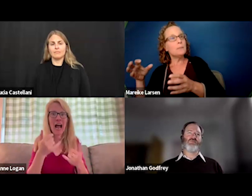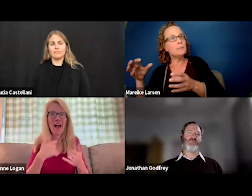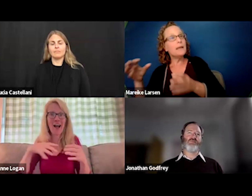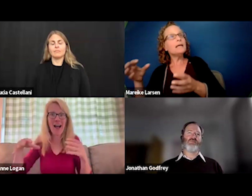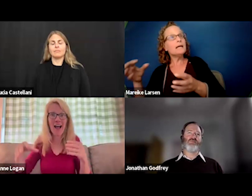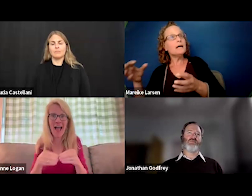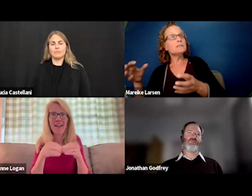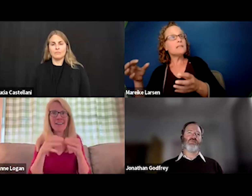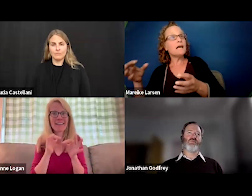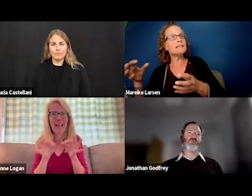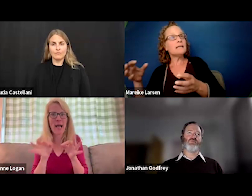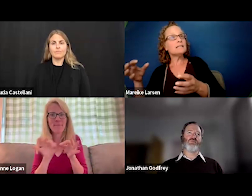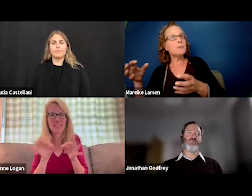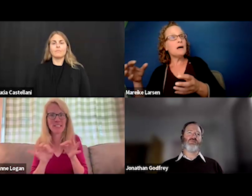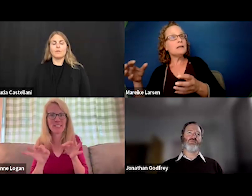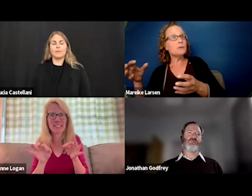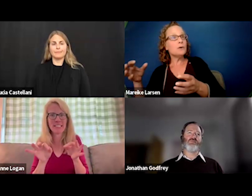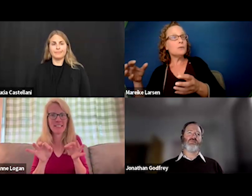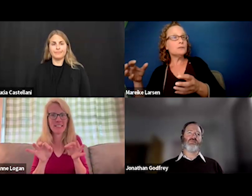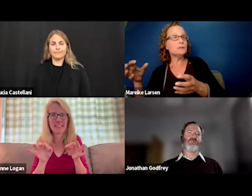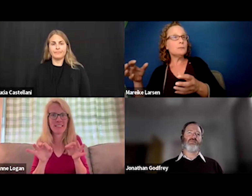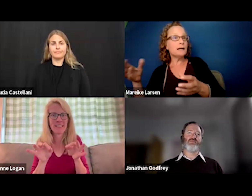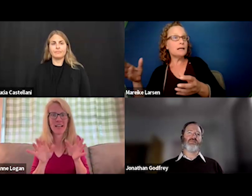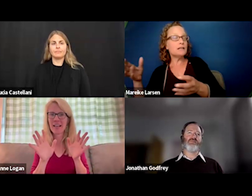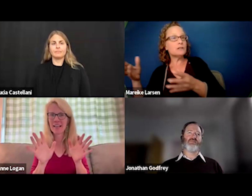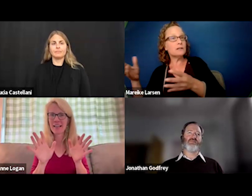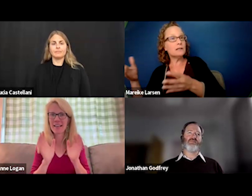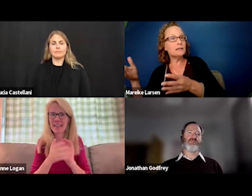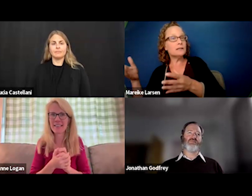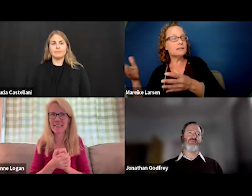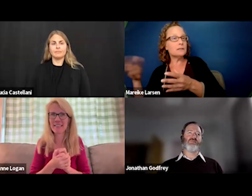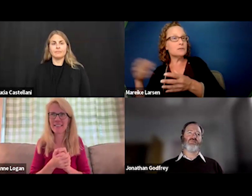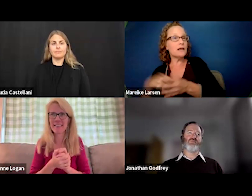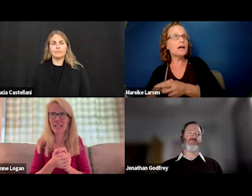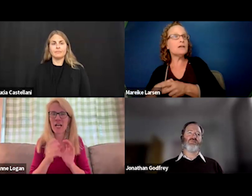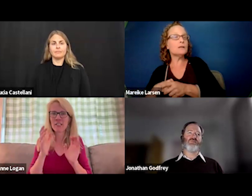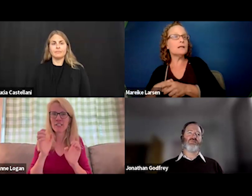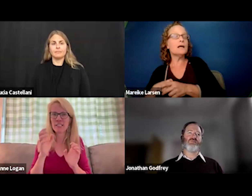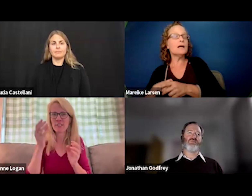making up signs on the spot that were hopefully biologically, conceptually accurate.